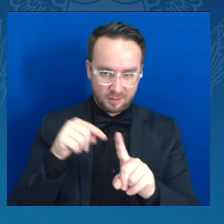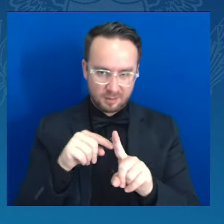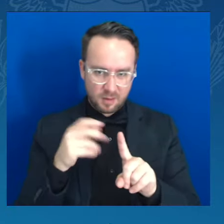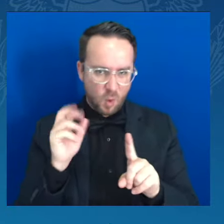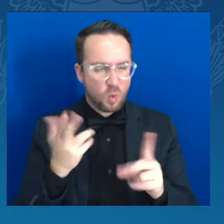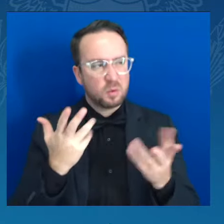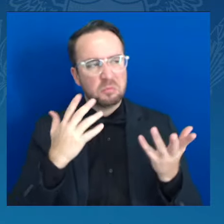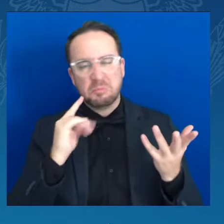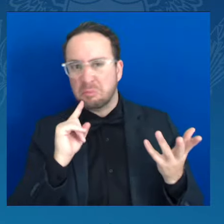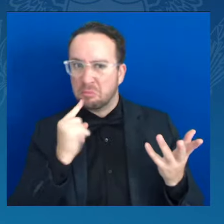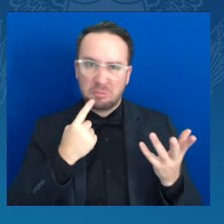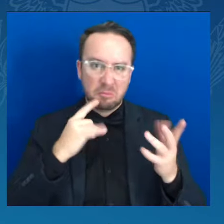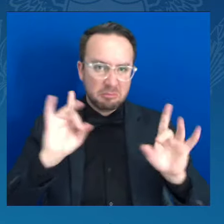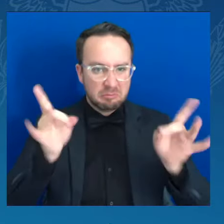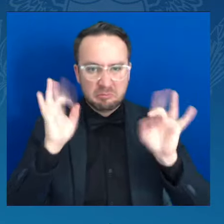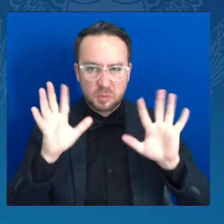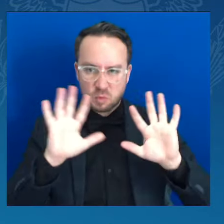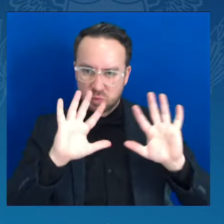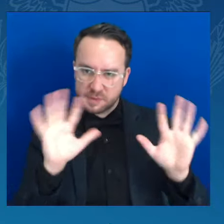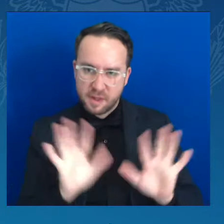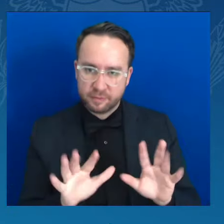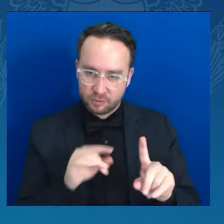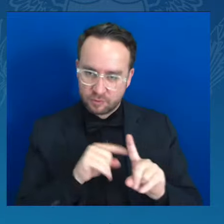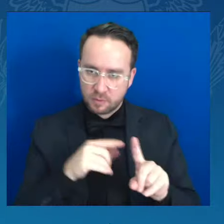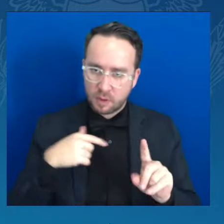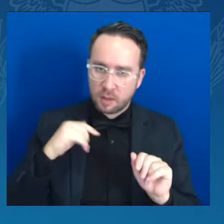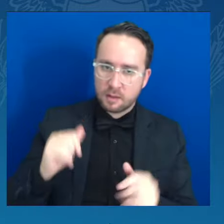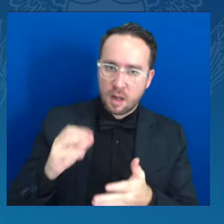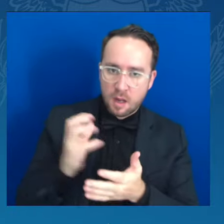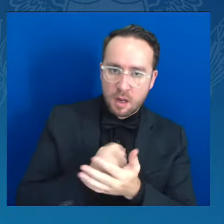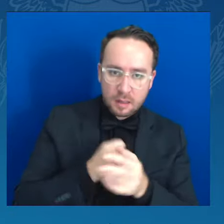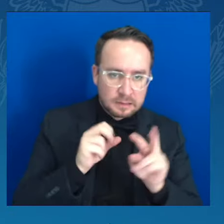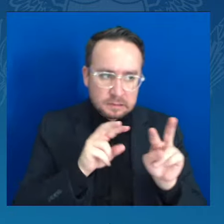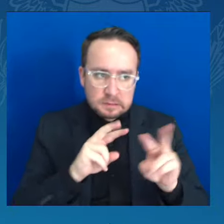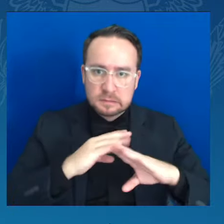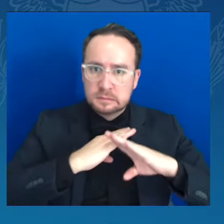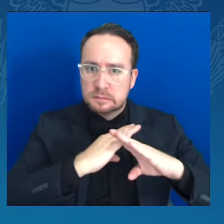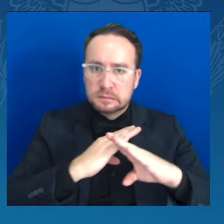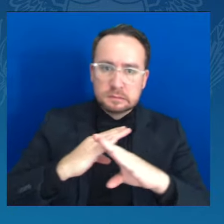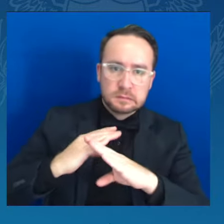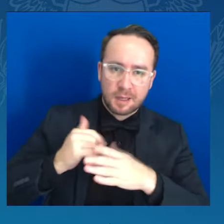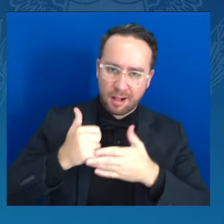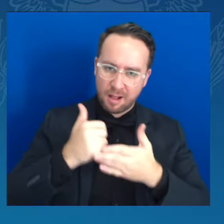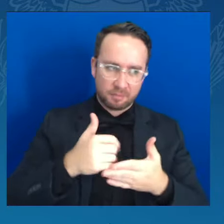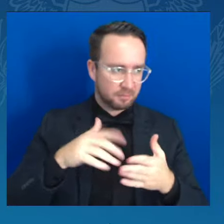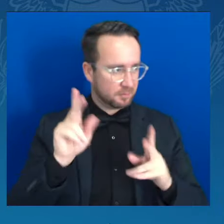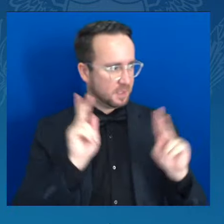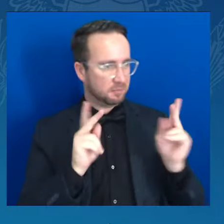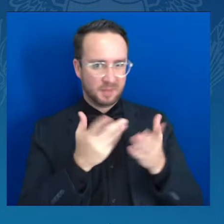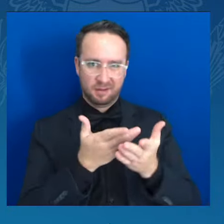along with our partners and allies all around the world, to deal with those challenges. And through NOAA